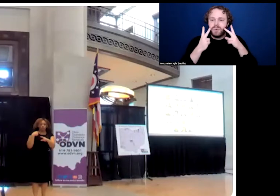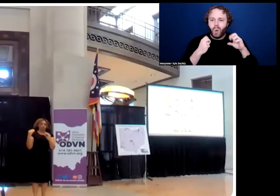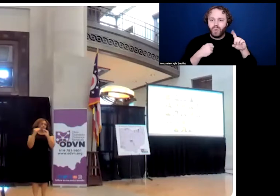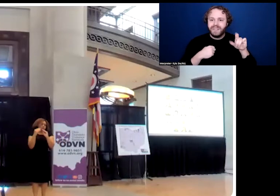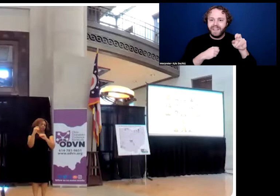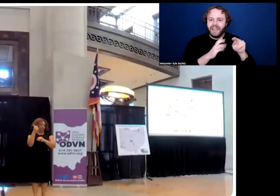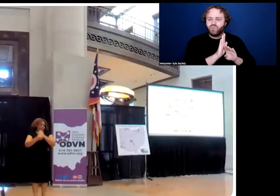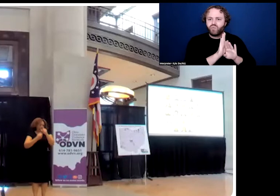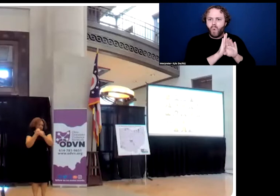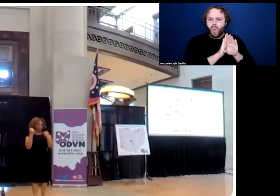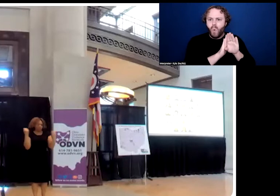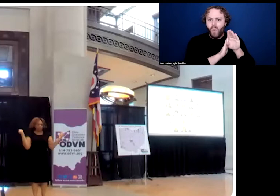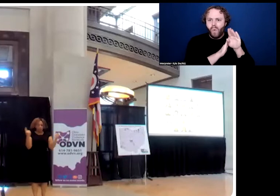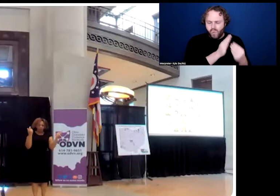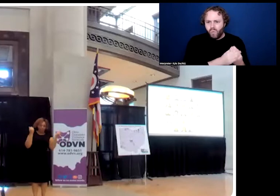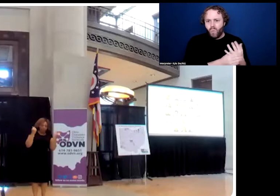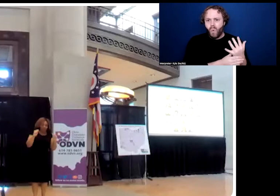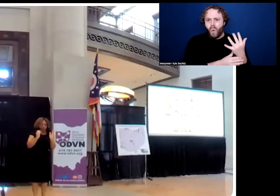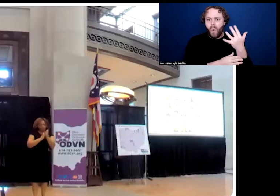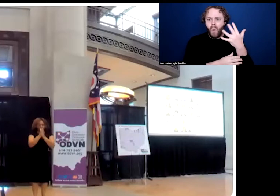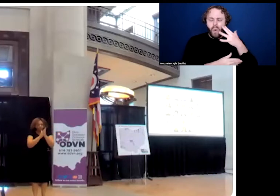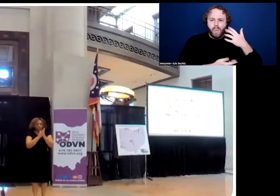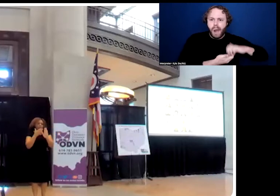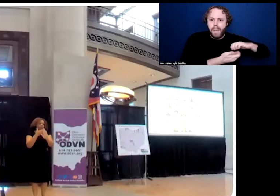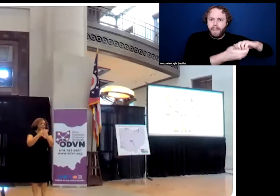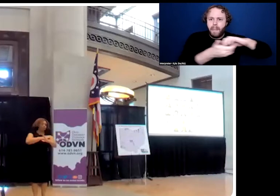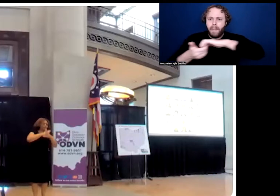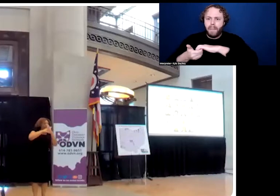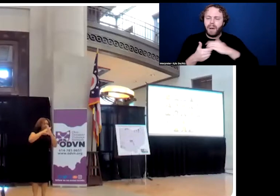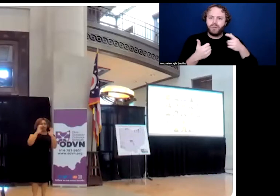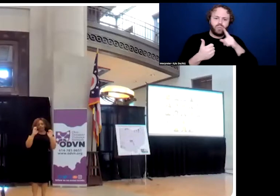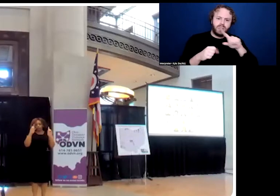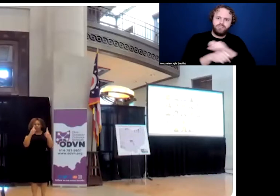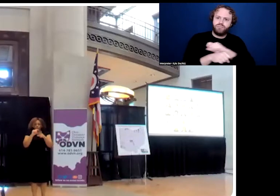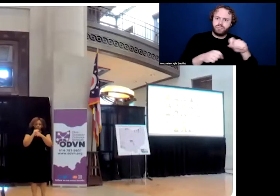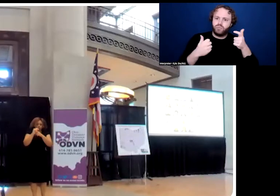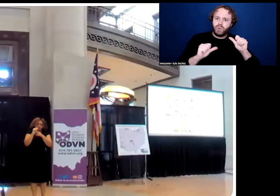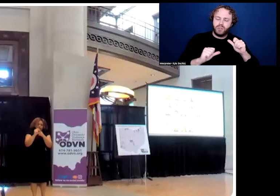All the efforts being made through prevention, education, training, engaging men,